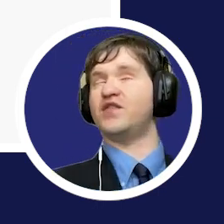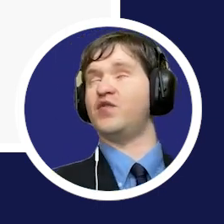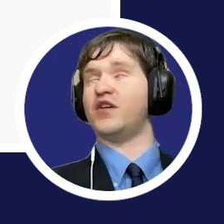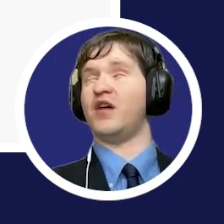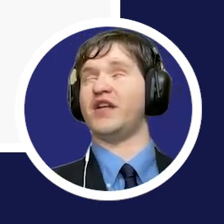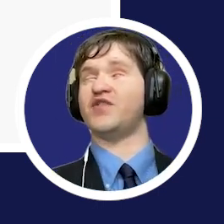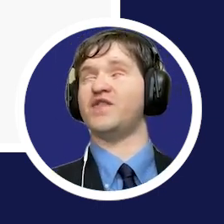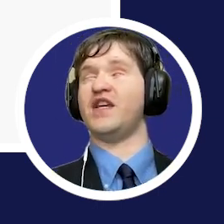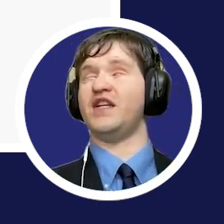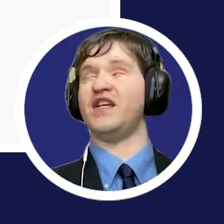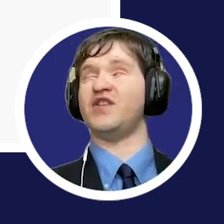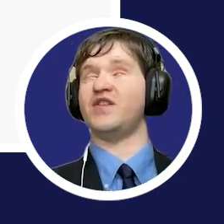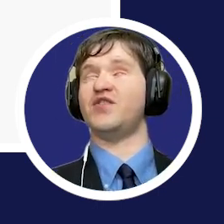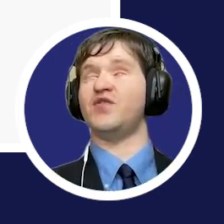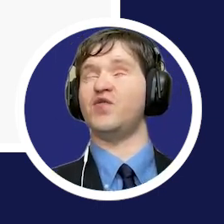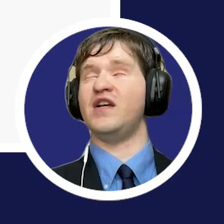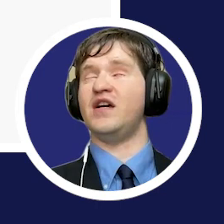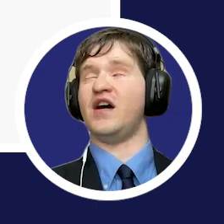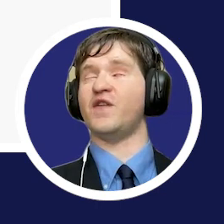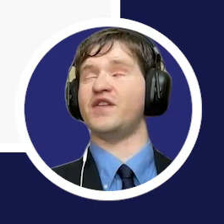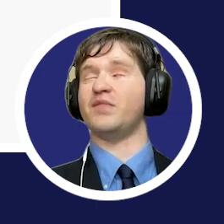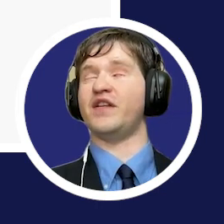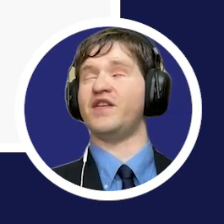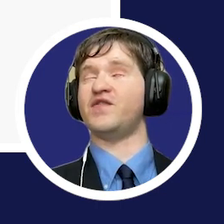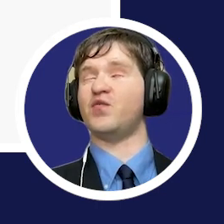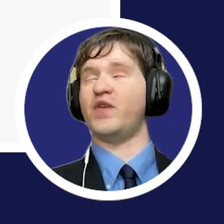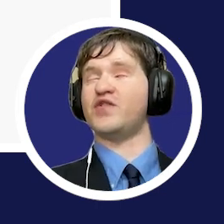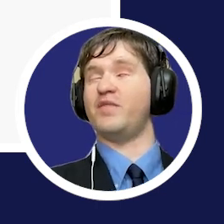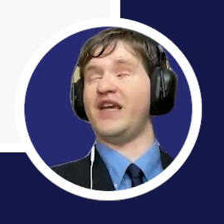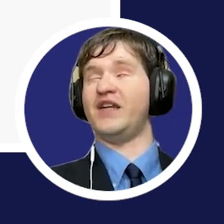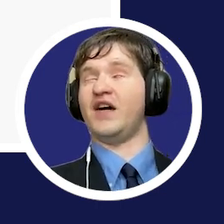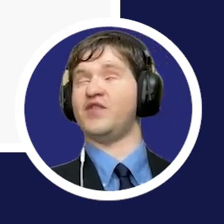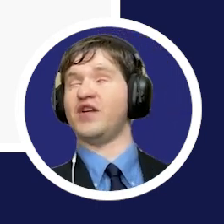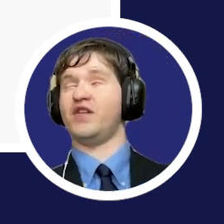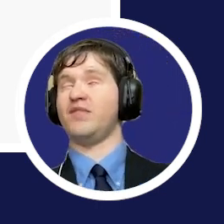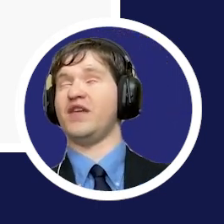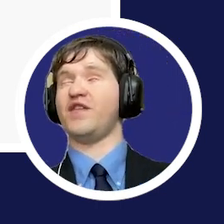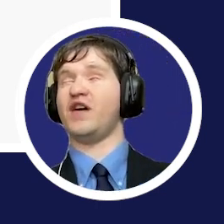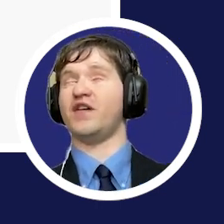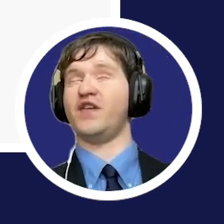to accommodations in addition to other disabilities, which may not generally be thought of